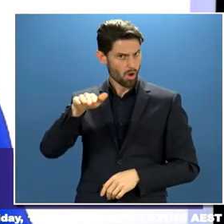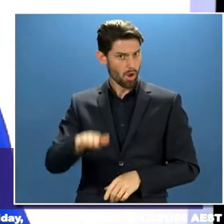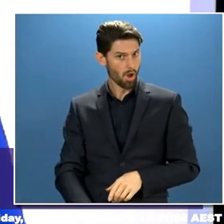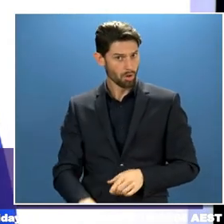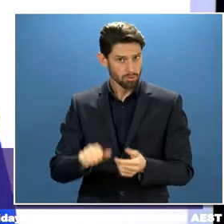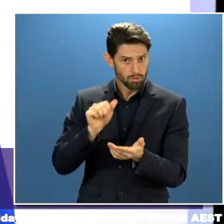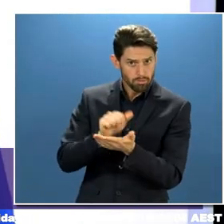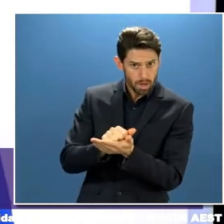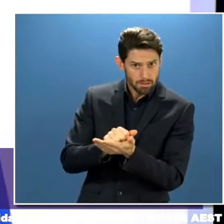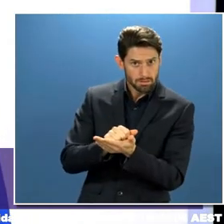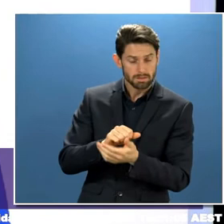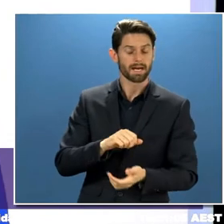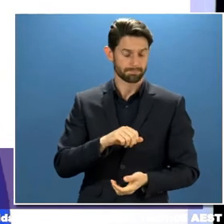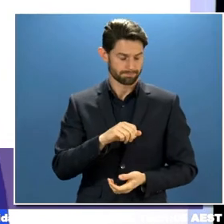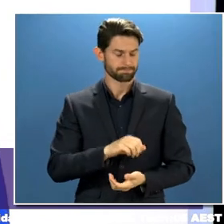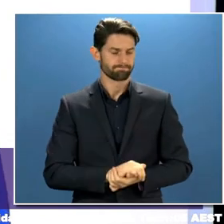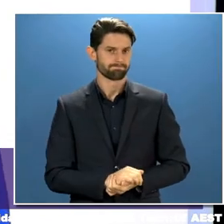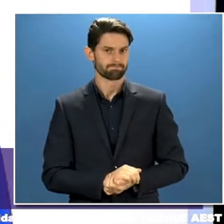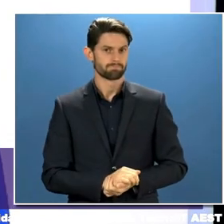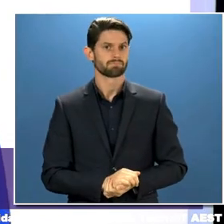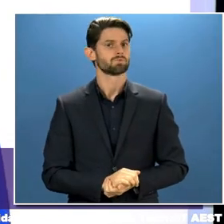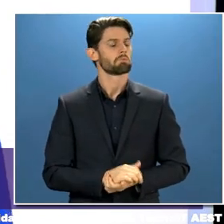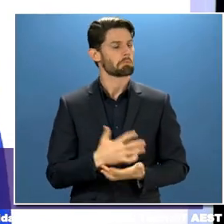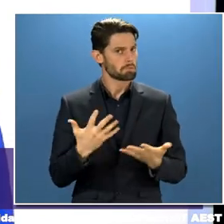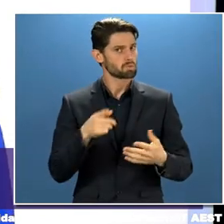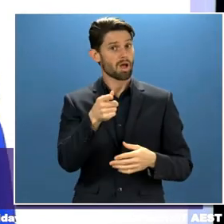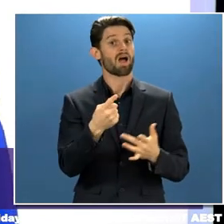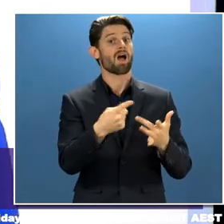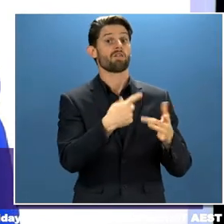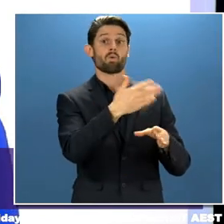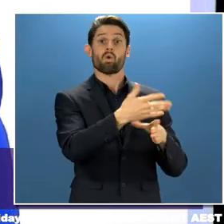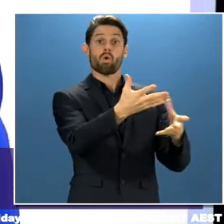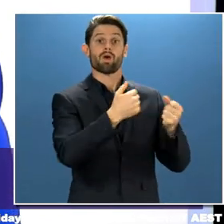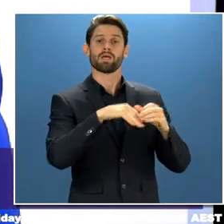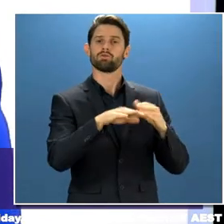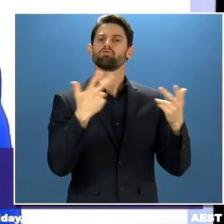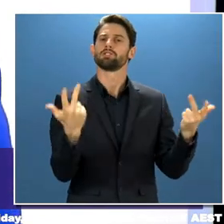So another job you got was working in a restaurant and a hotel? Yes.